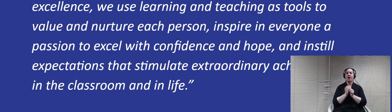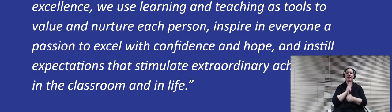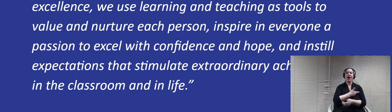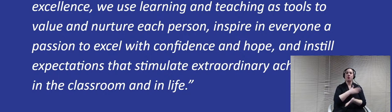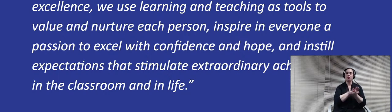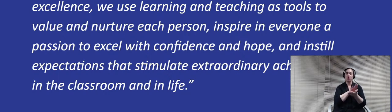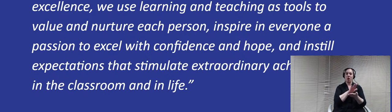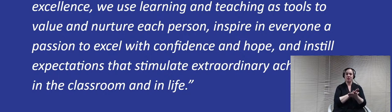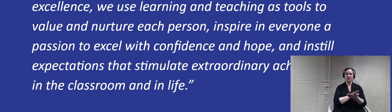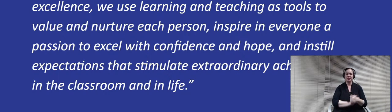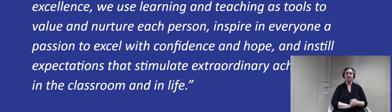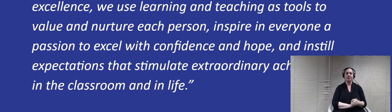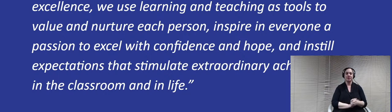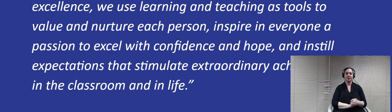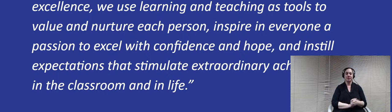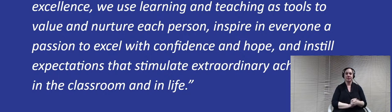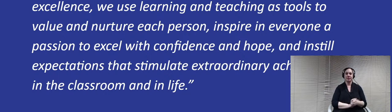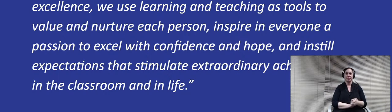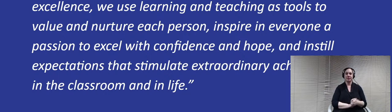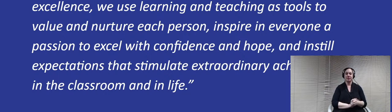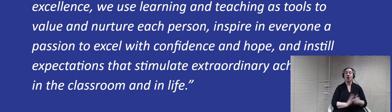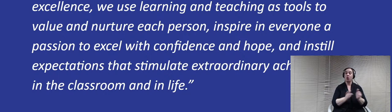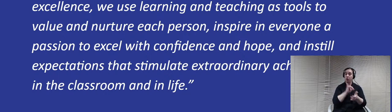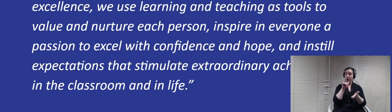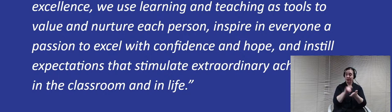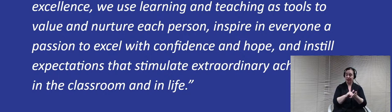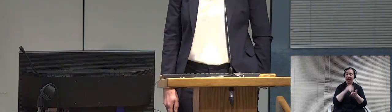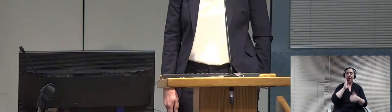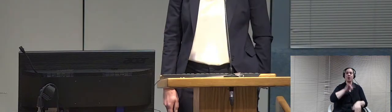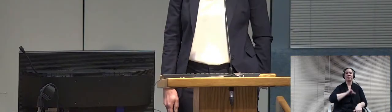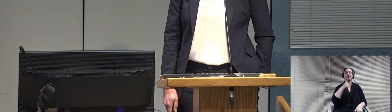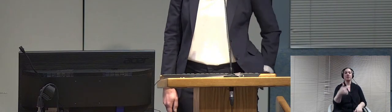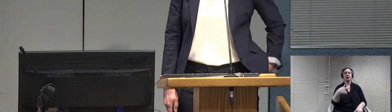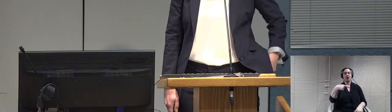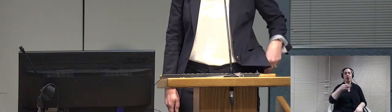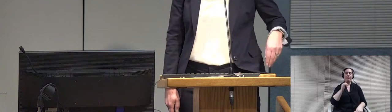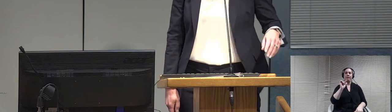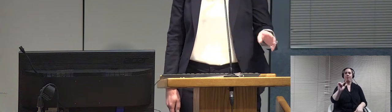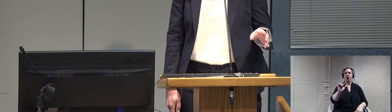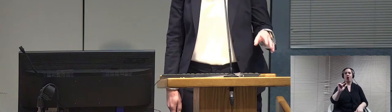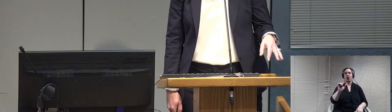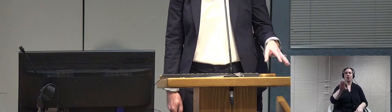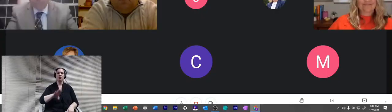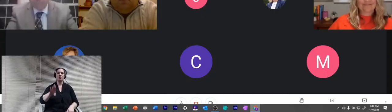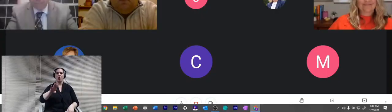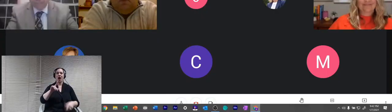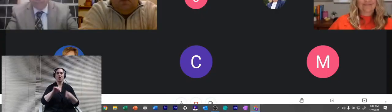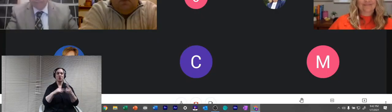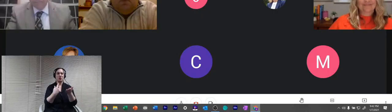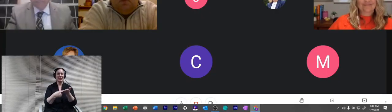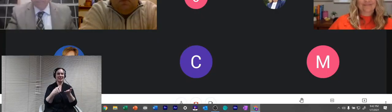With that I will turn it over to Paul Bourgeois to discuss the financial benefit to this proposal. Do you want to maybe take questions?